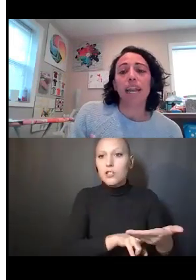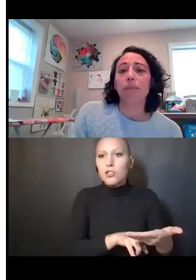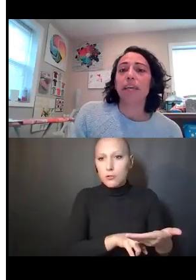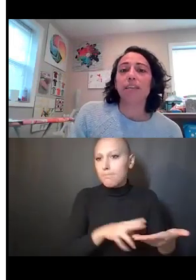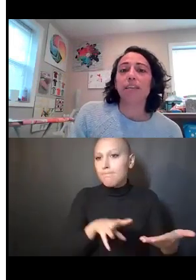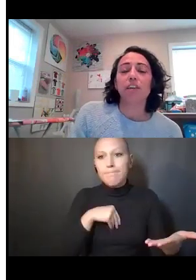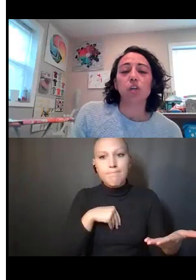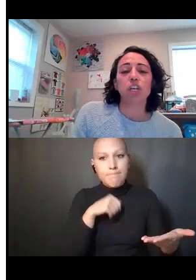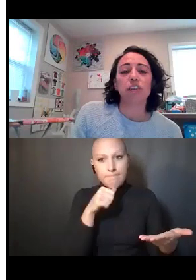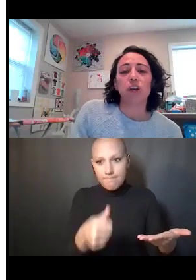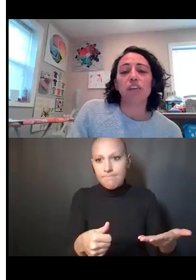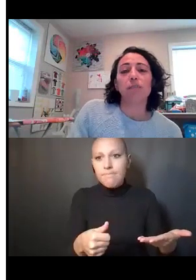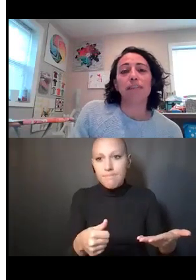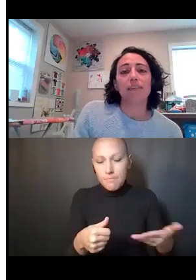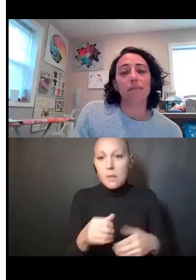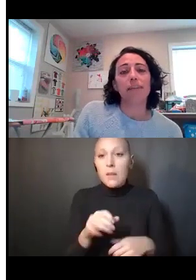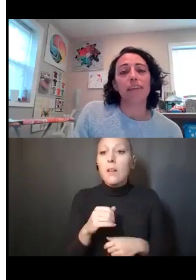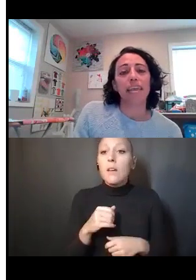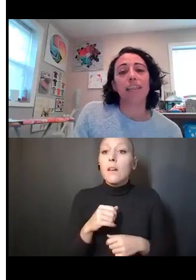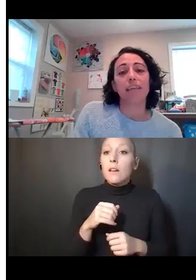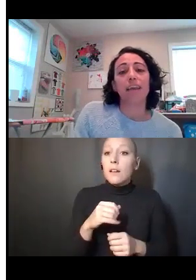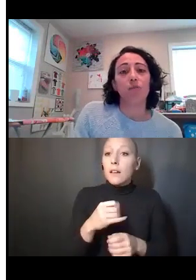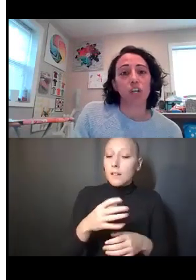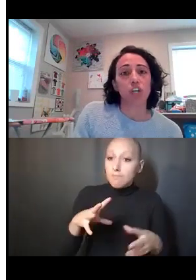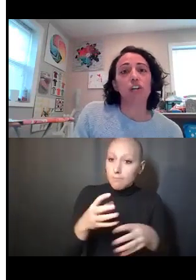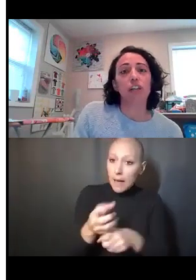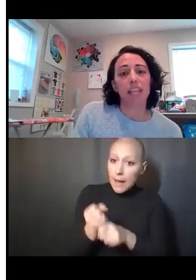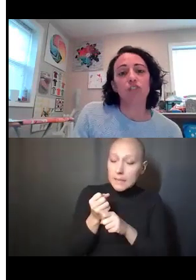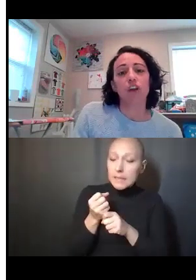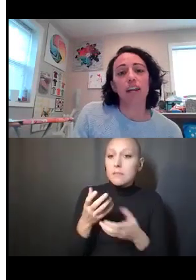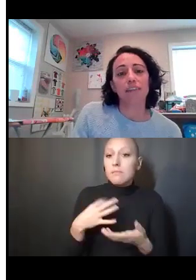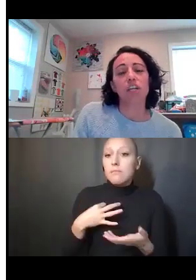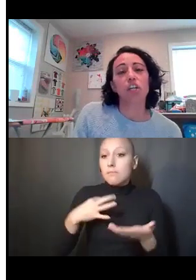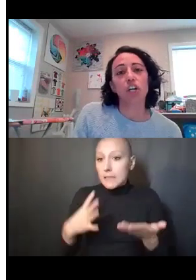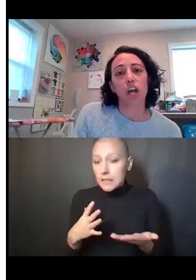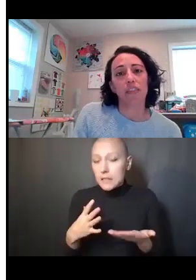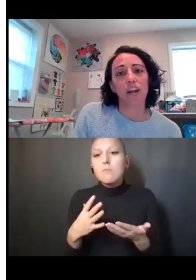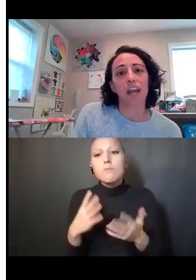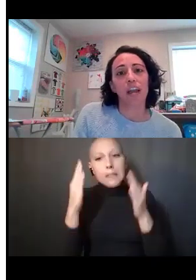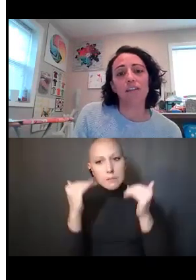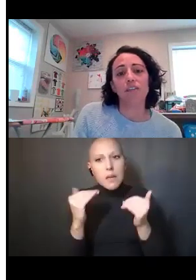and applicant institutions are expected to maintain the original electronic signature on their end,